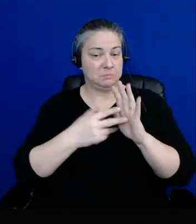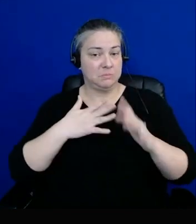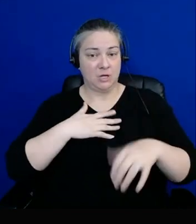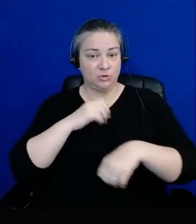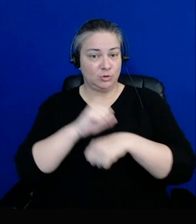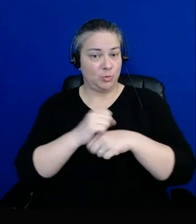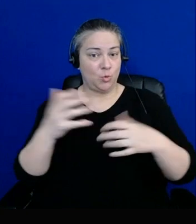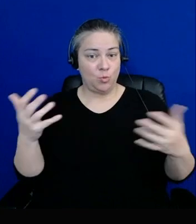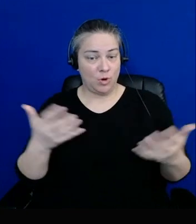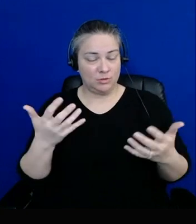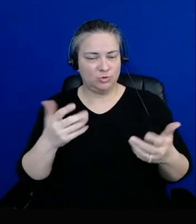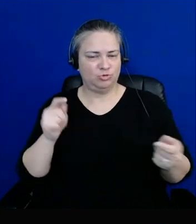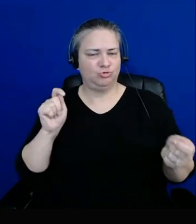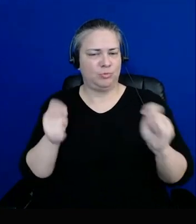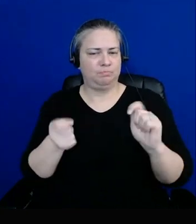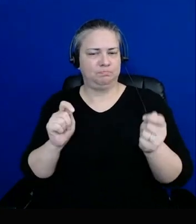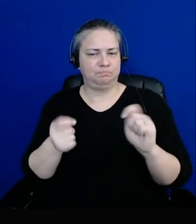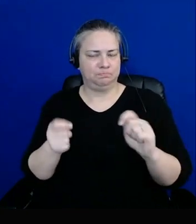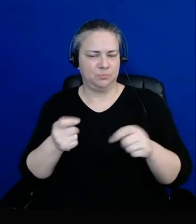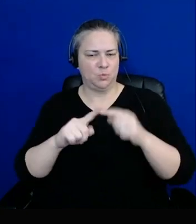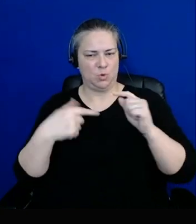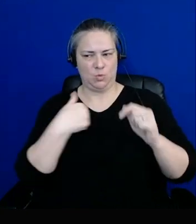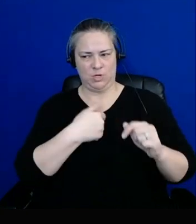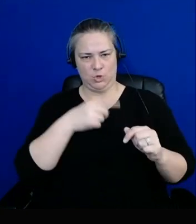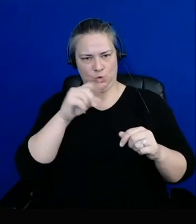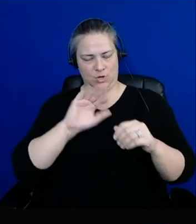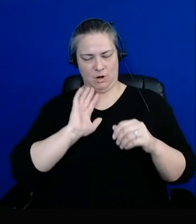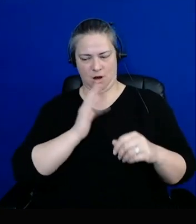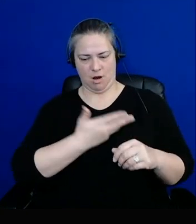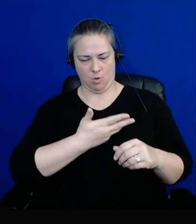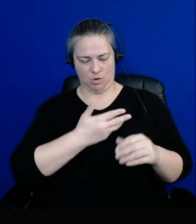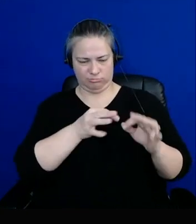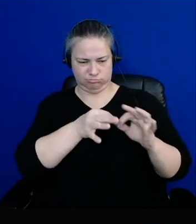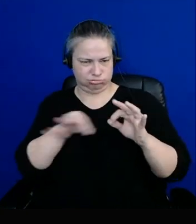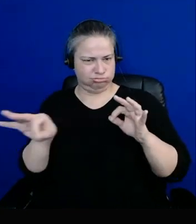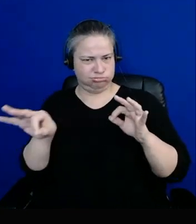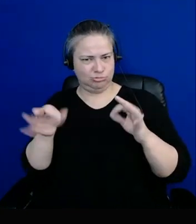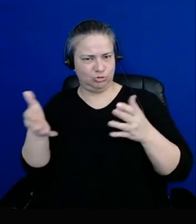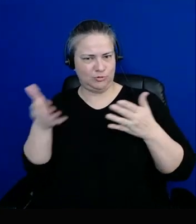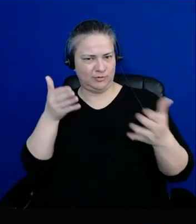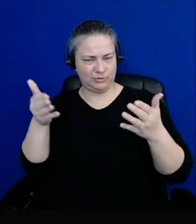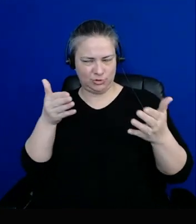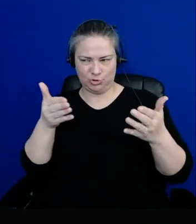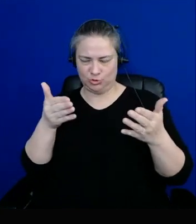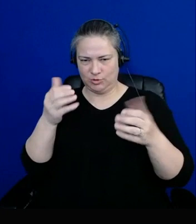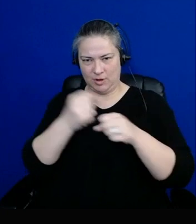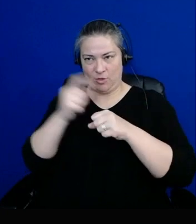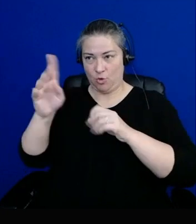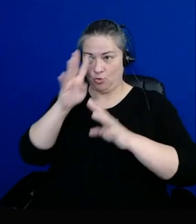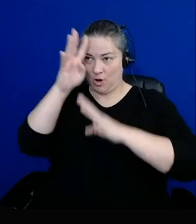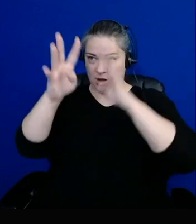shape and define what we do in our software and our services to empower game developers to bring their creative visions to reality.